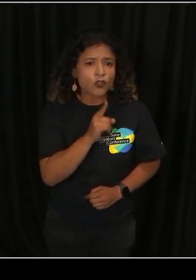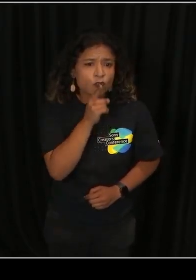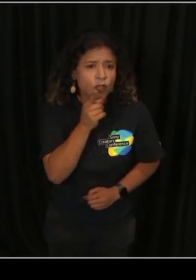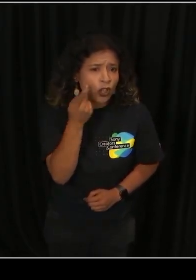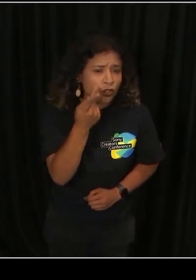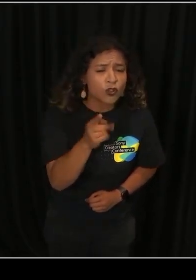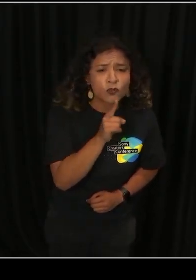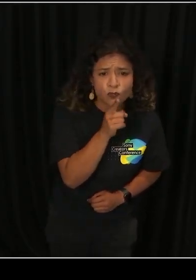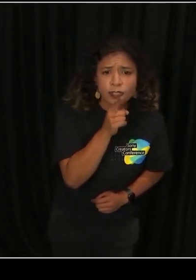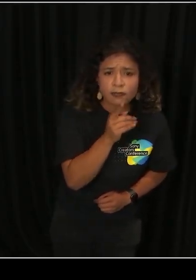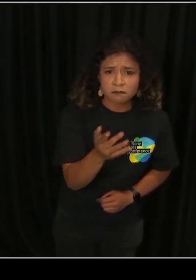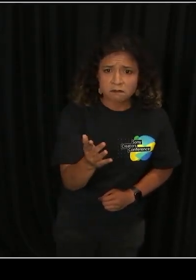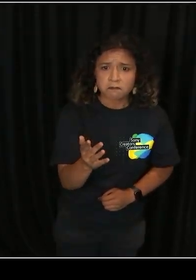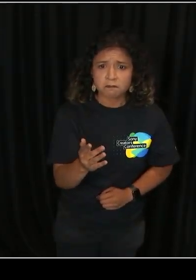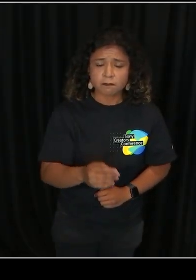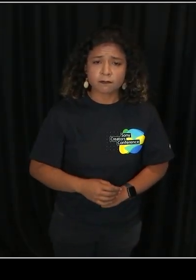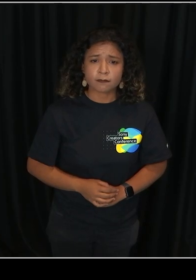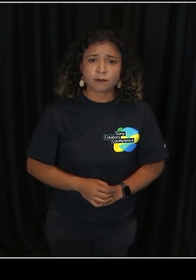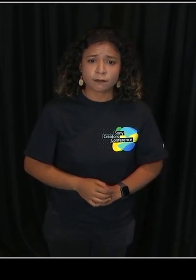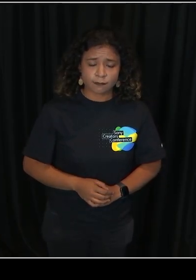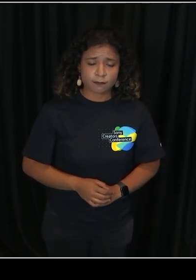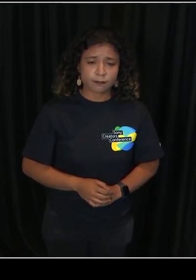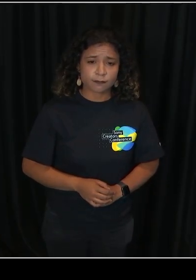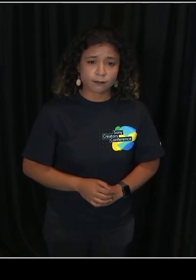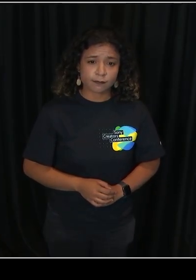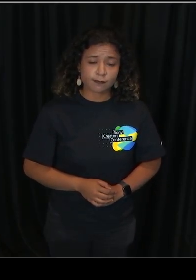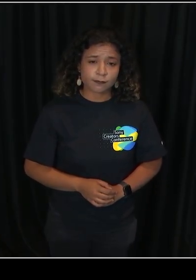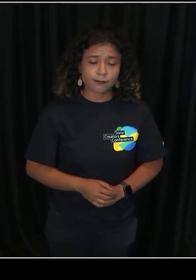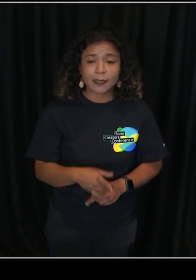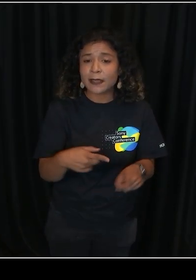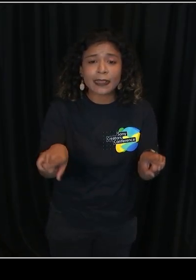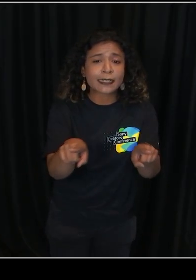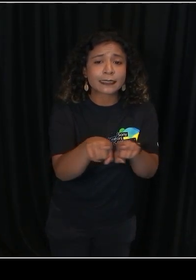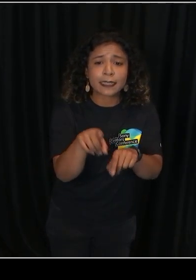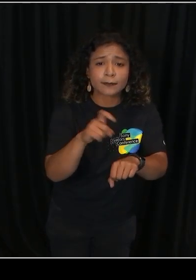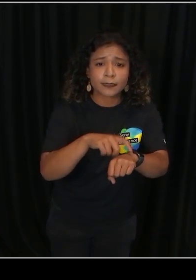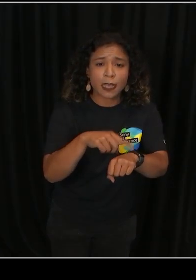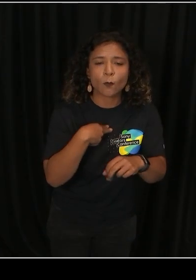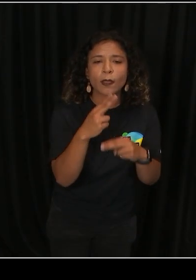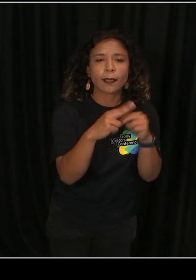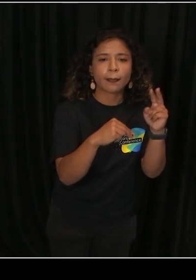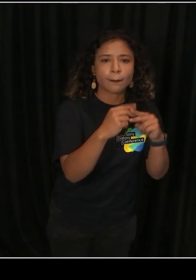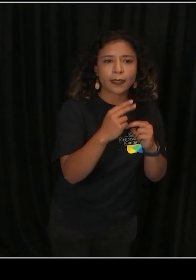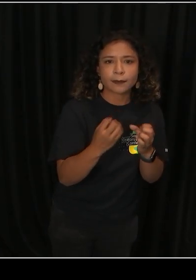virtual stadium, as they are one. But at the same time, we have built a virtual object,